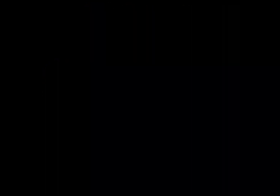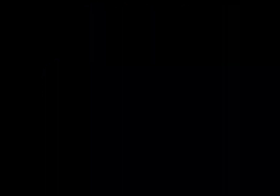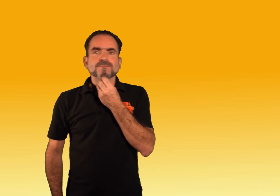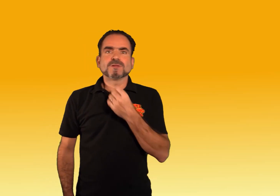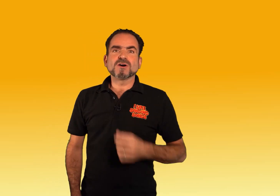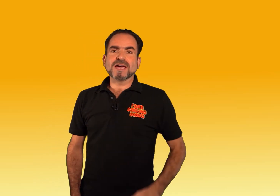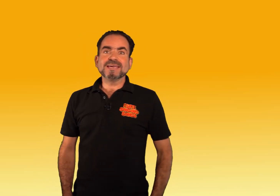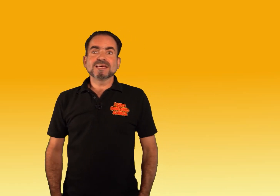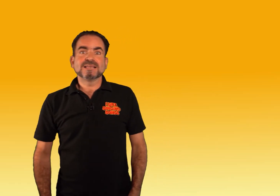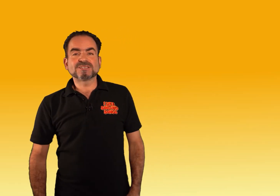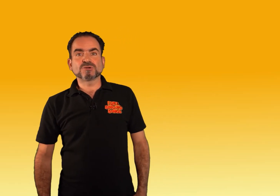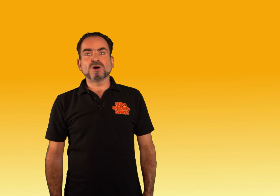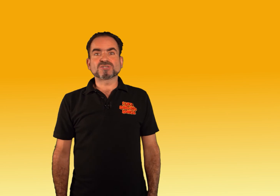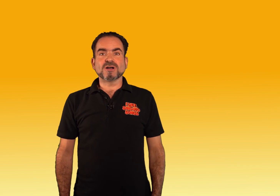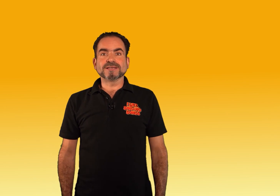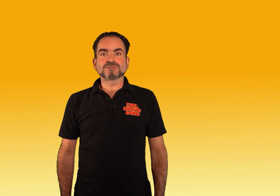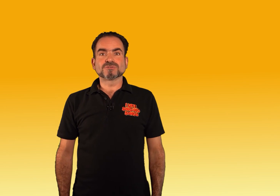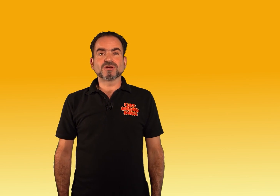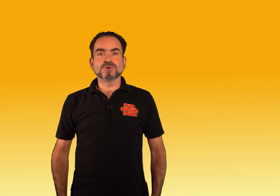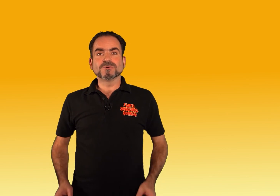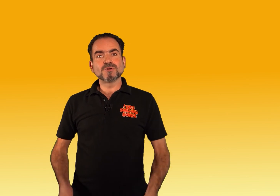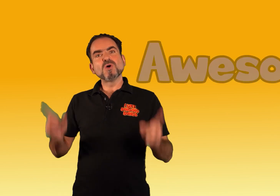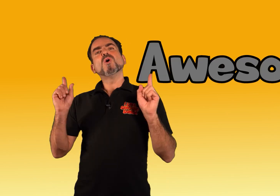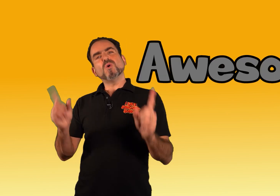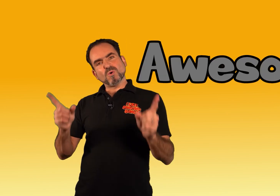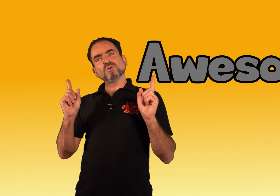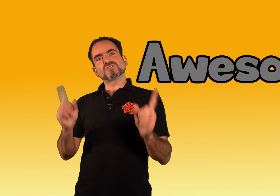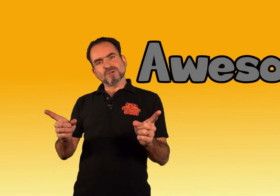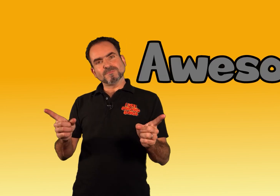OK....Let's do our signs for ....Awesome Autumn